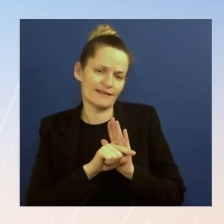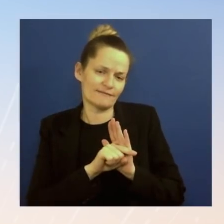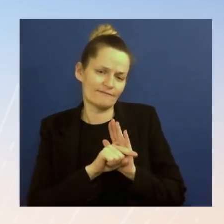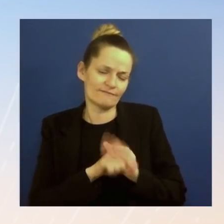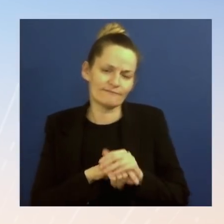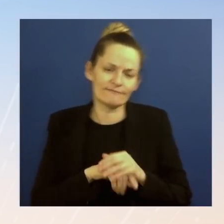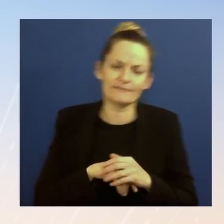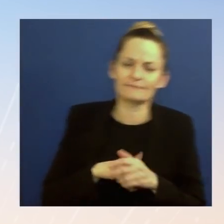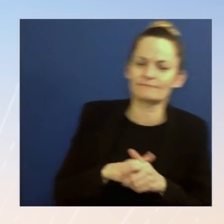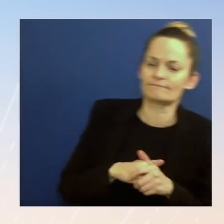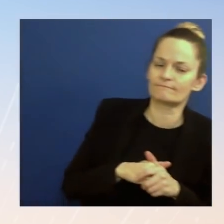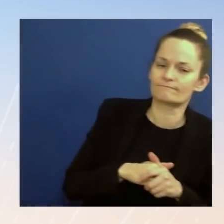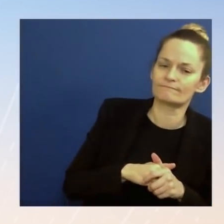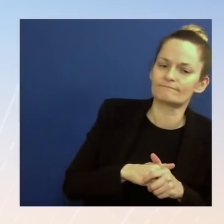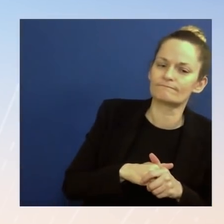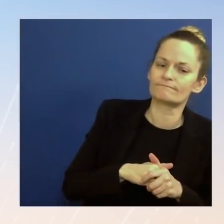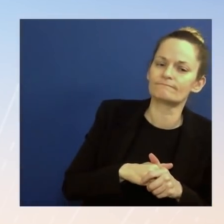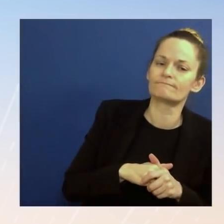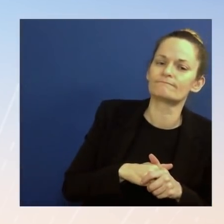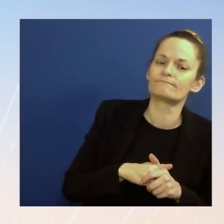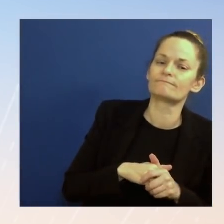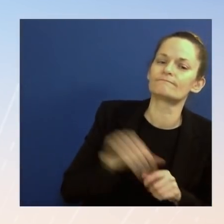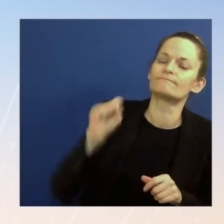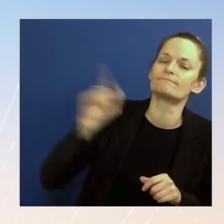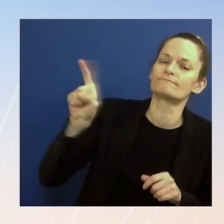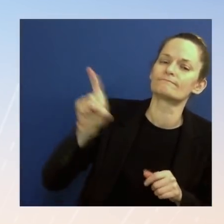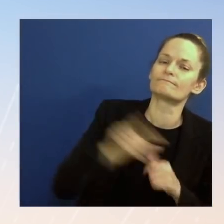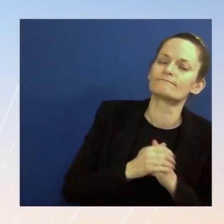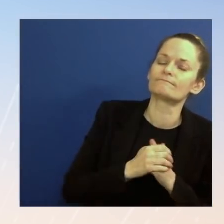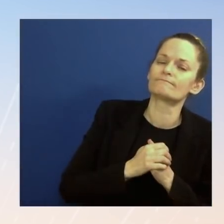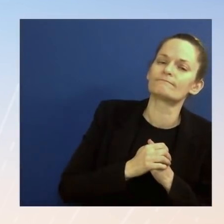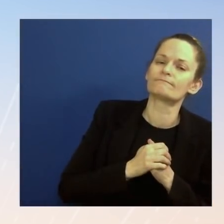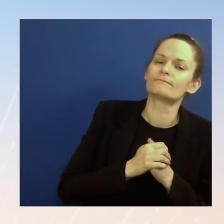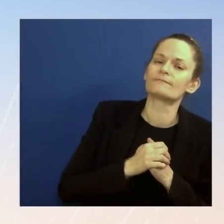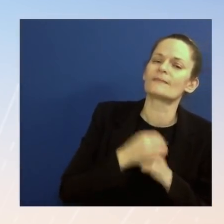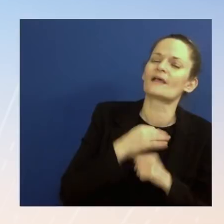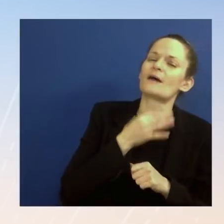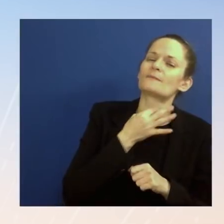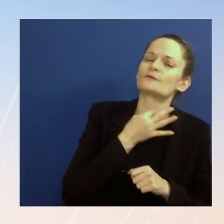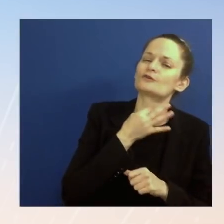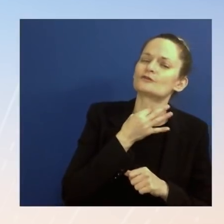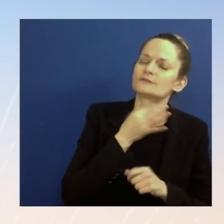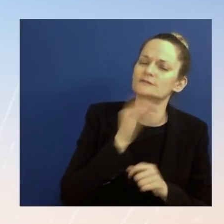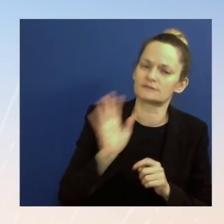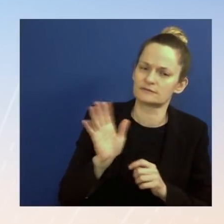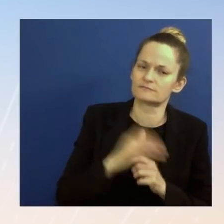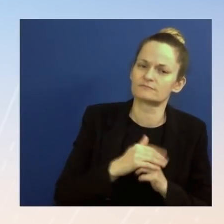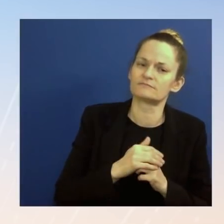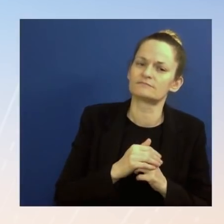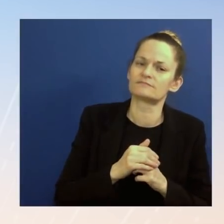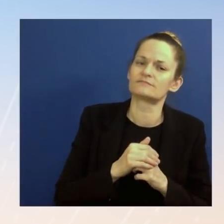or lead to World War Three, as he puts it. I'm curious -- I know you're not sharing specifics, but in broad strokes, does he have a similar red line